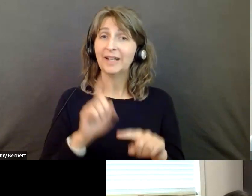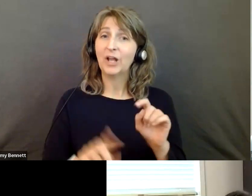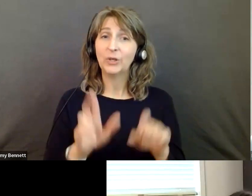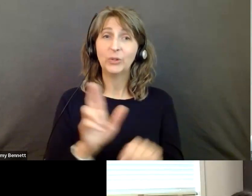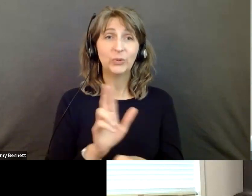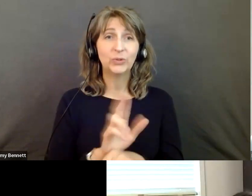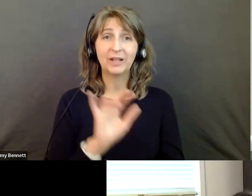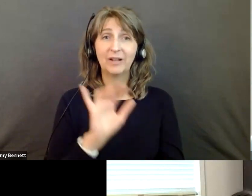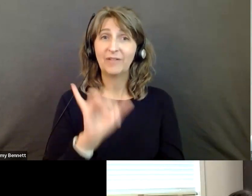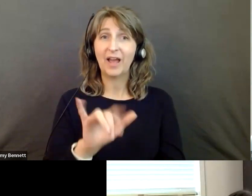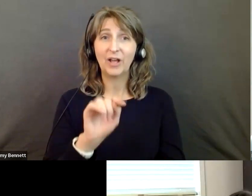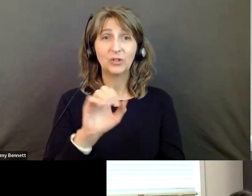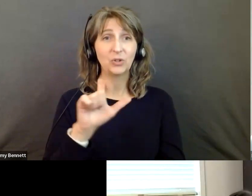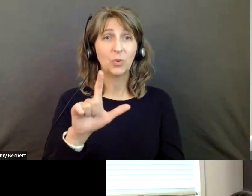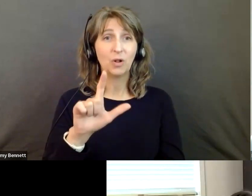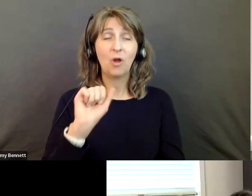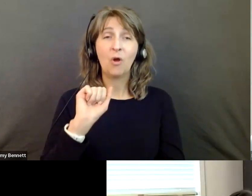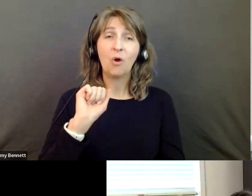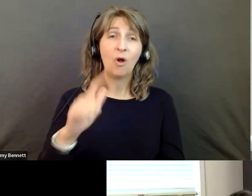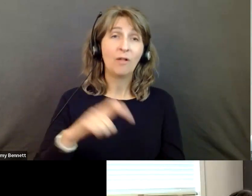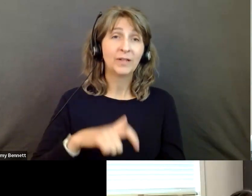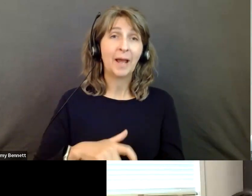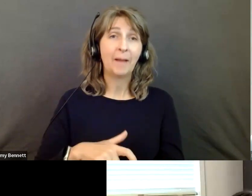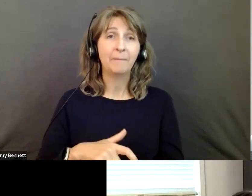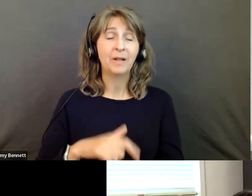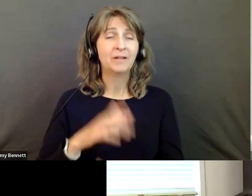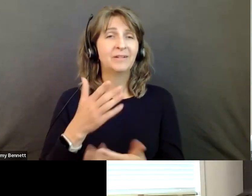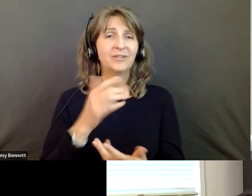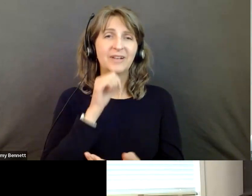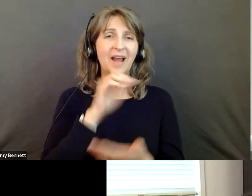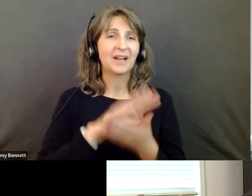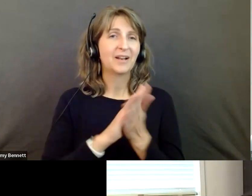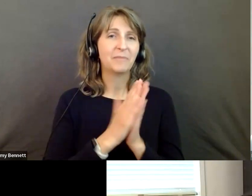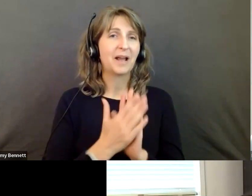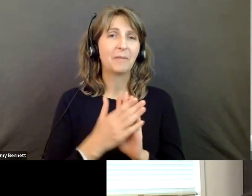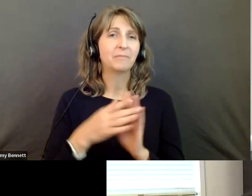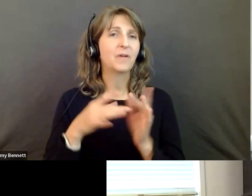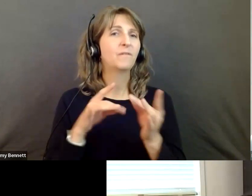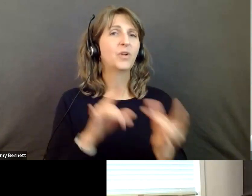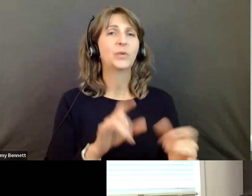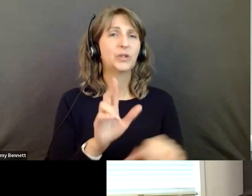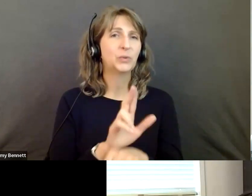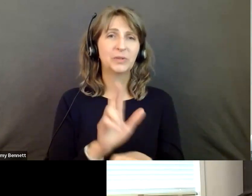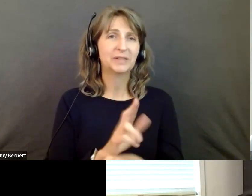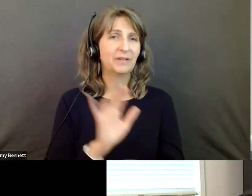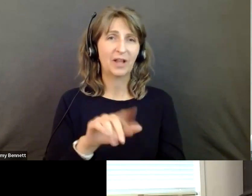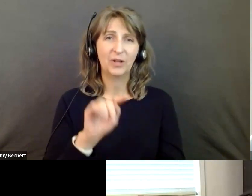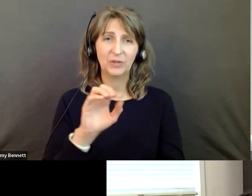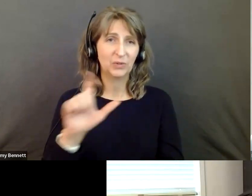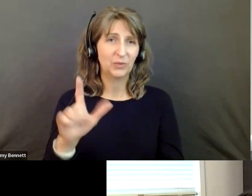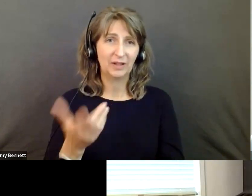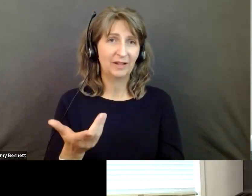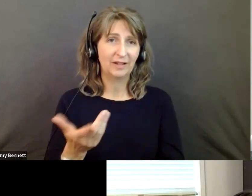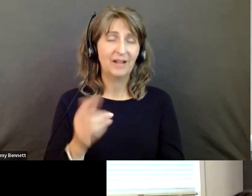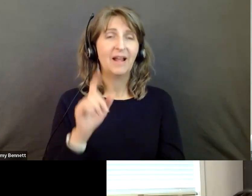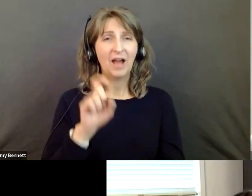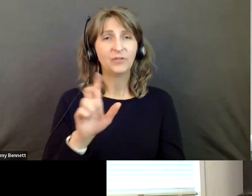All the time that they're not gonna be fluent in using that tool. So I mean, there's lots of different.